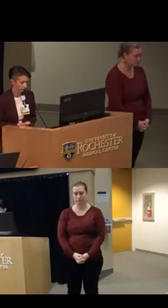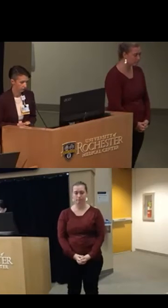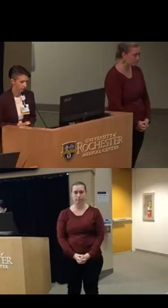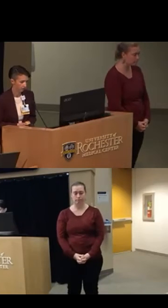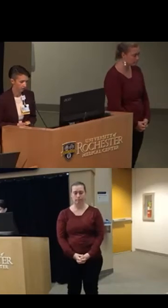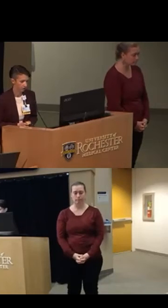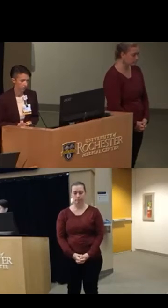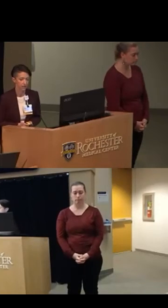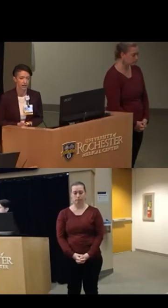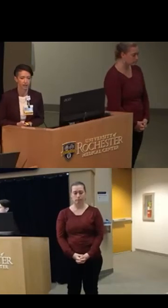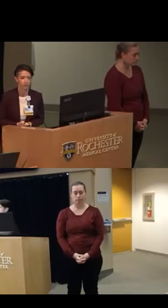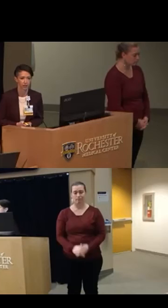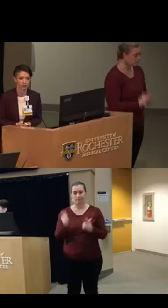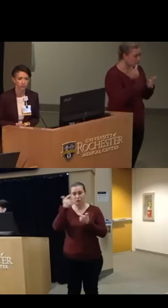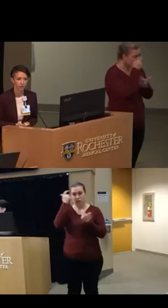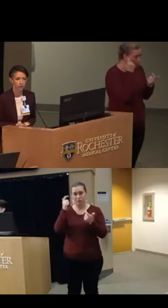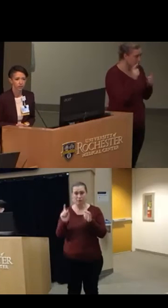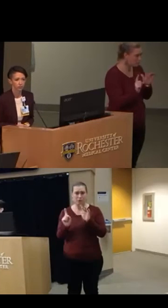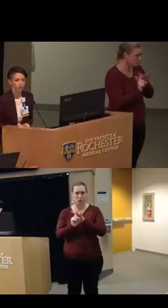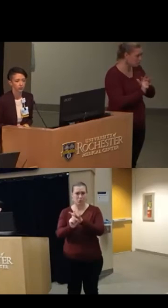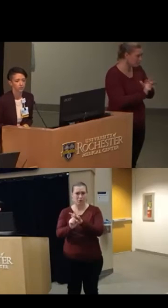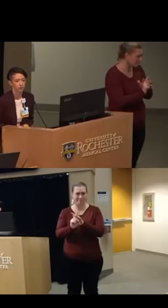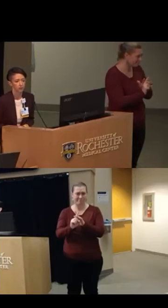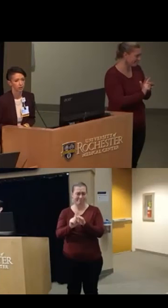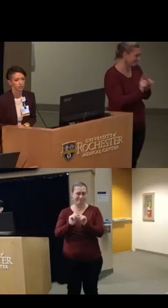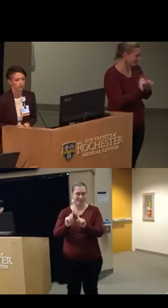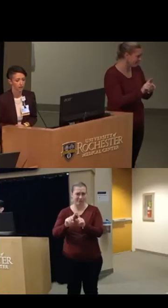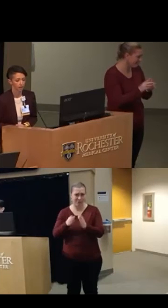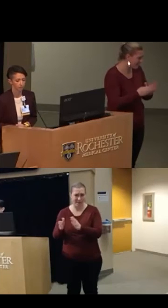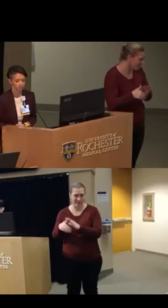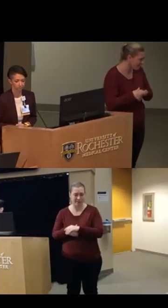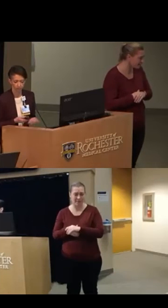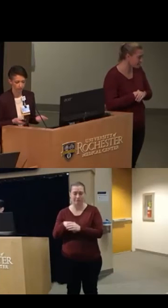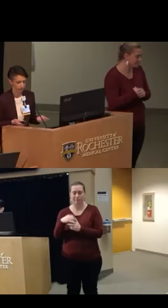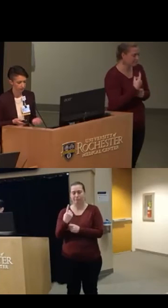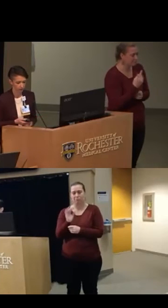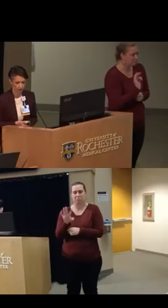these traumas and show up in a lot of different ways so just to give you an example um let's say